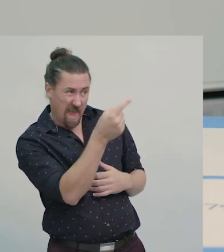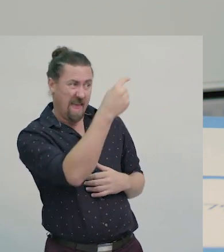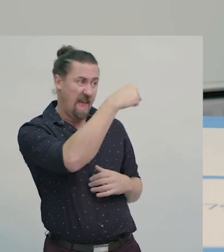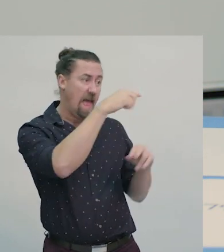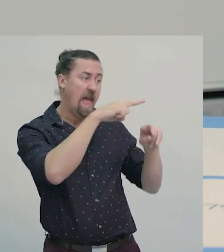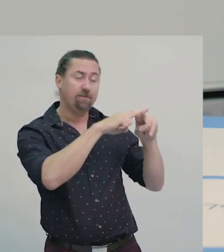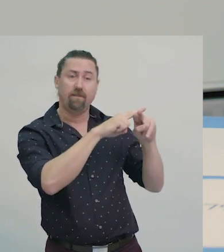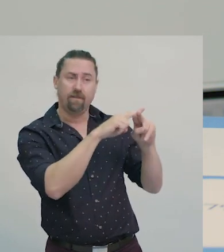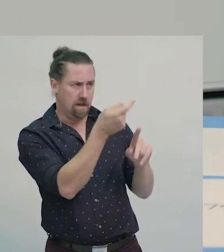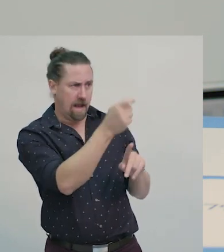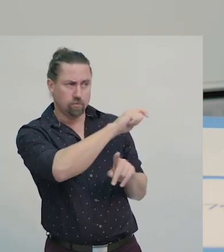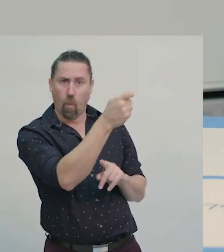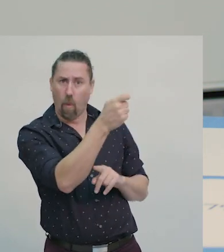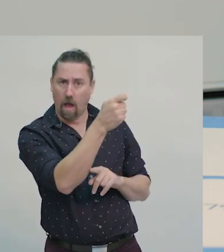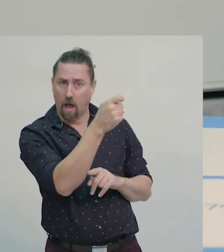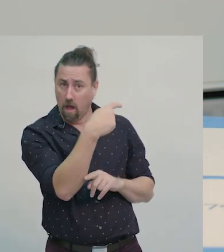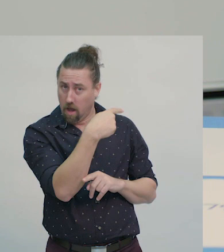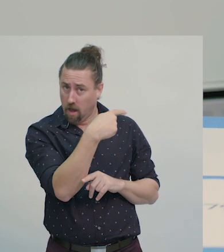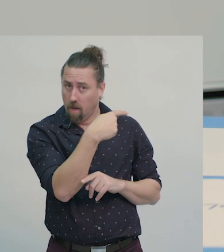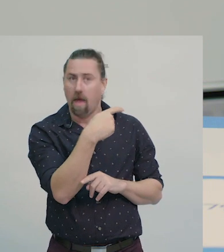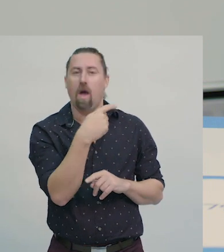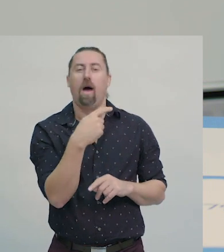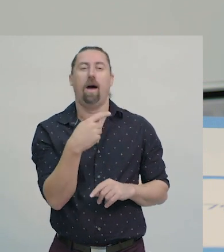This means that they must add up to 180 degrees.